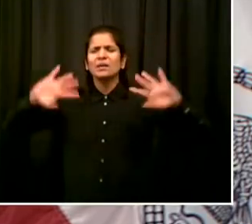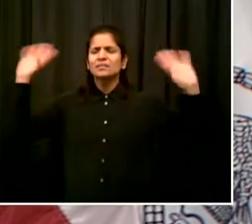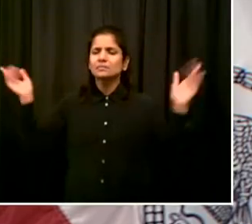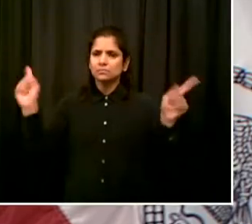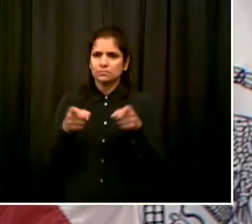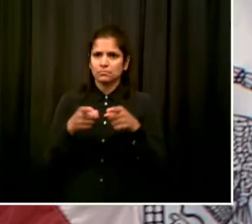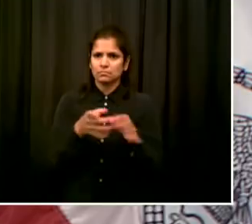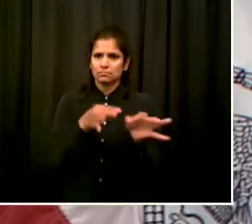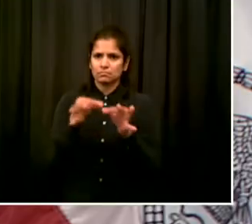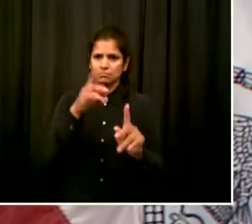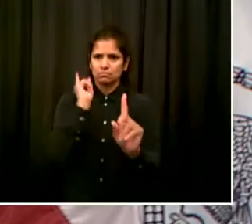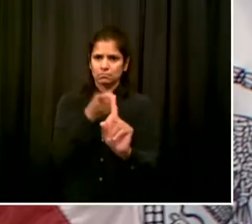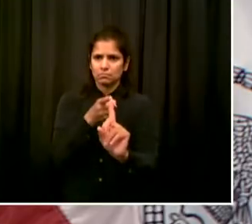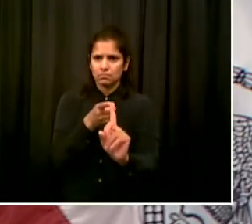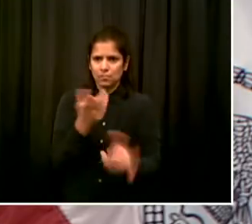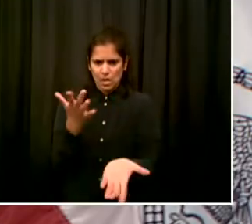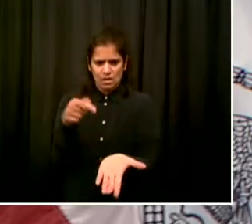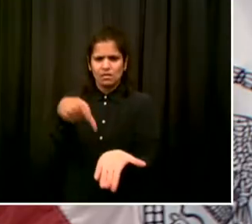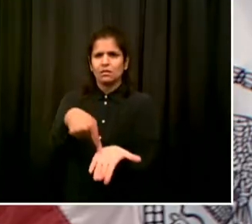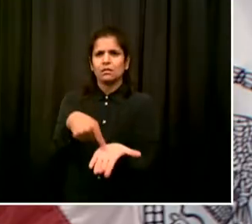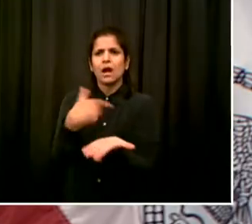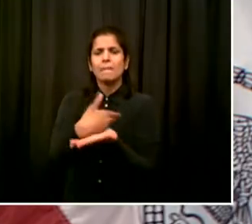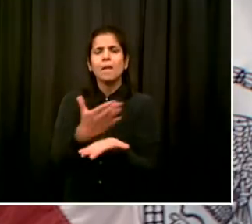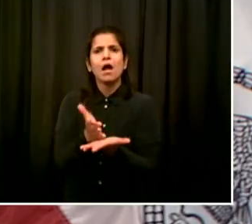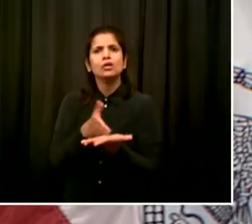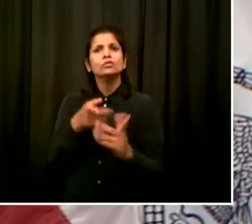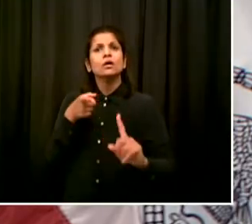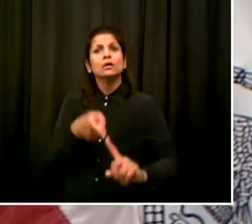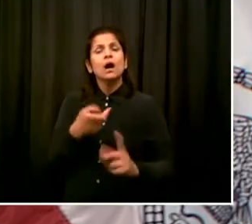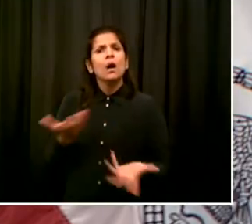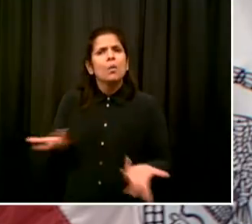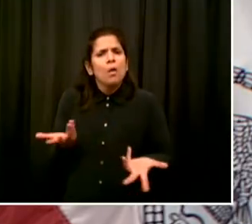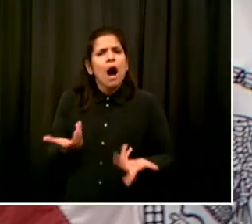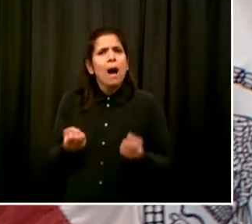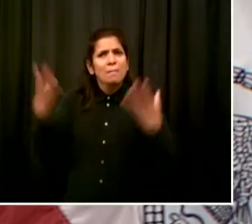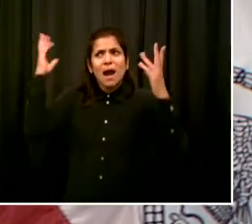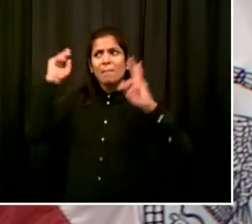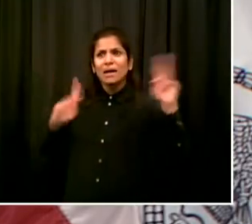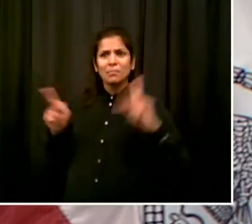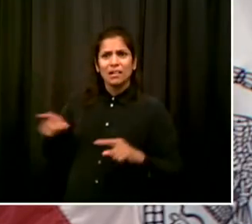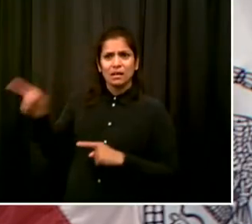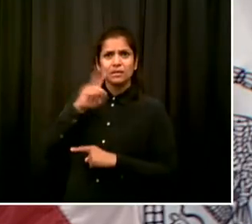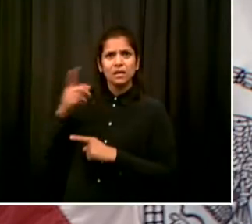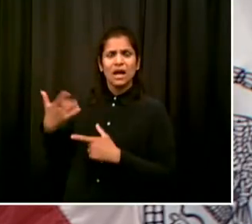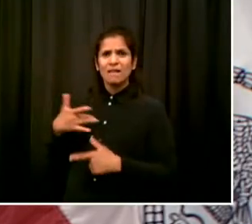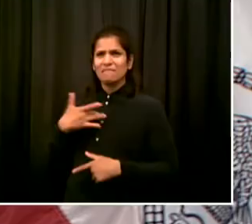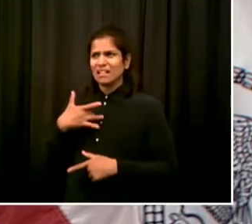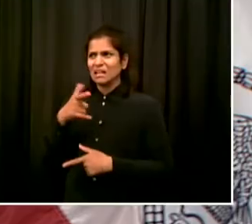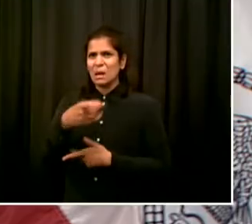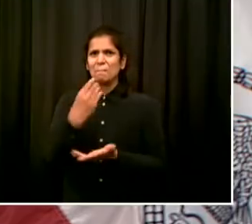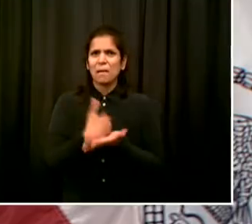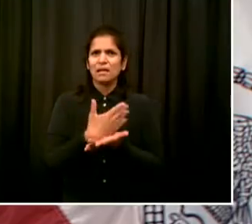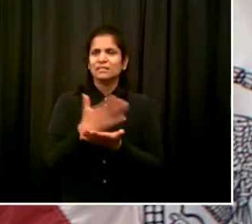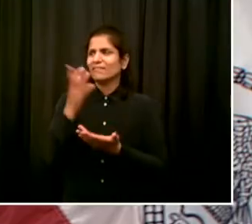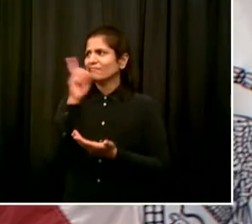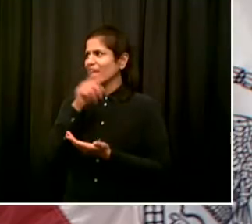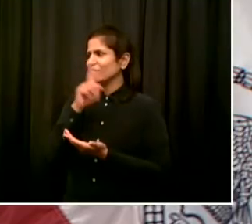RESPONSE TO SEE THIS BUDGET AS